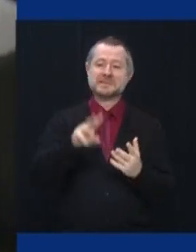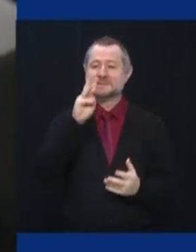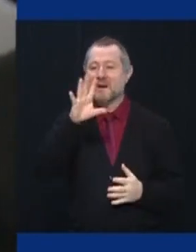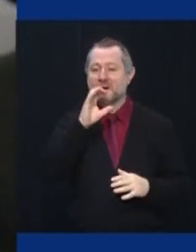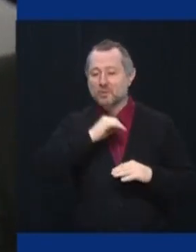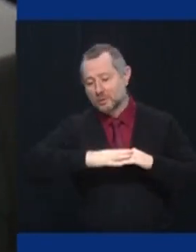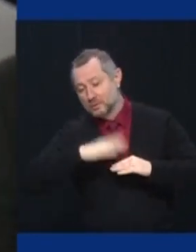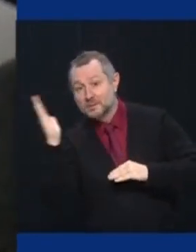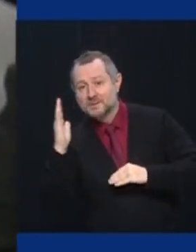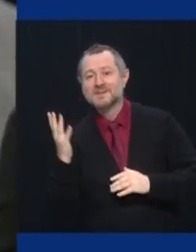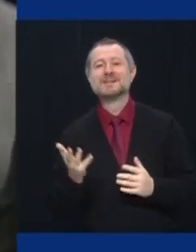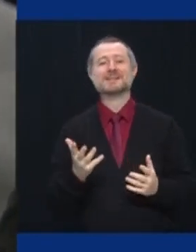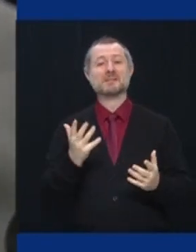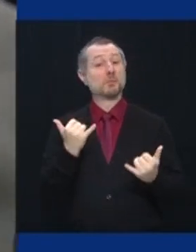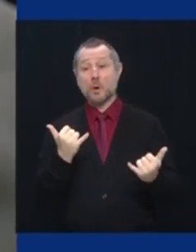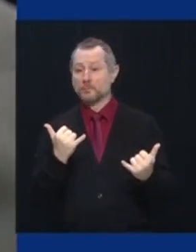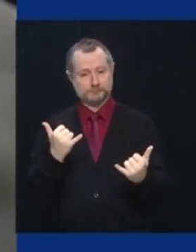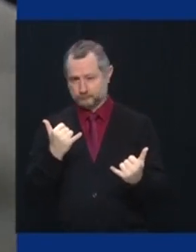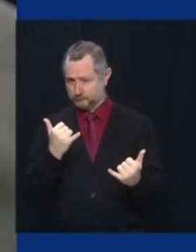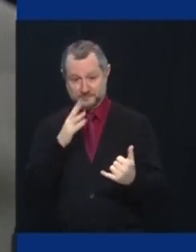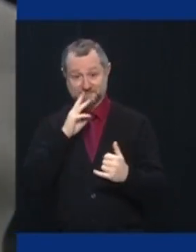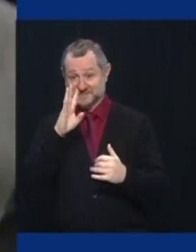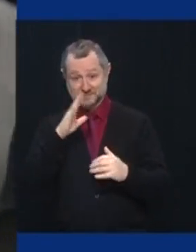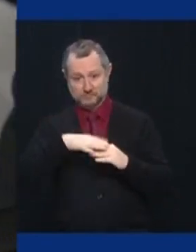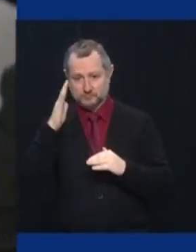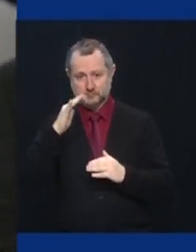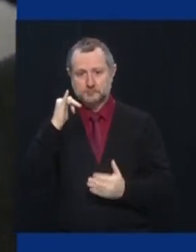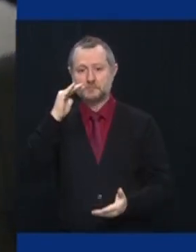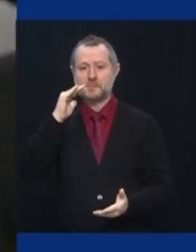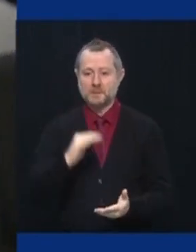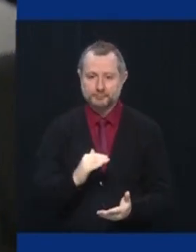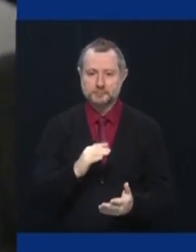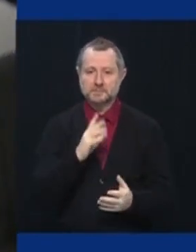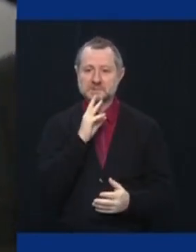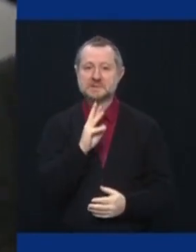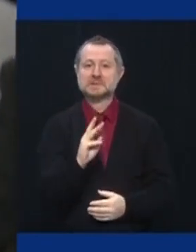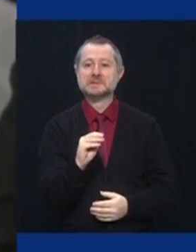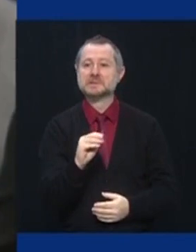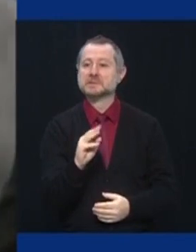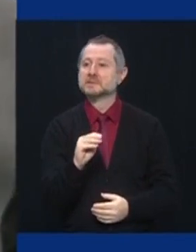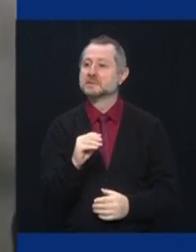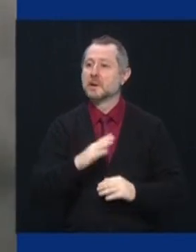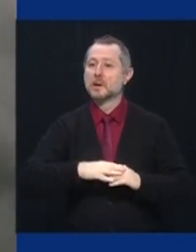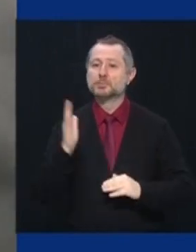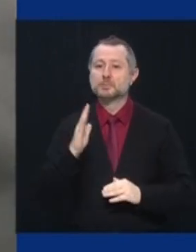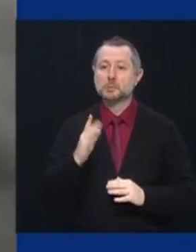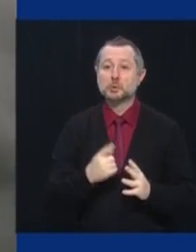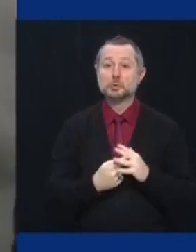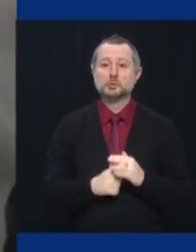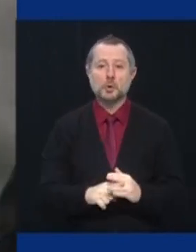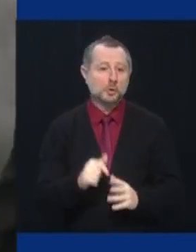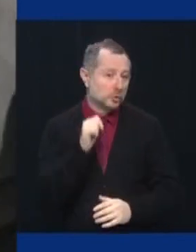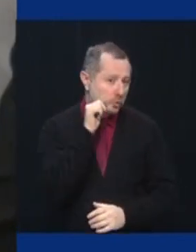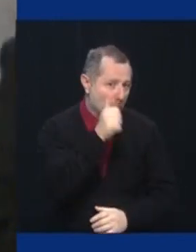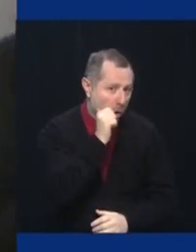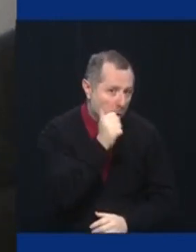HOMES, 65 PLUS. WE'RE GOING TO DROP THE